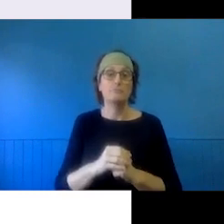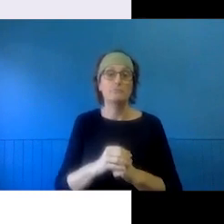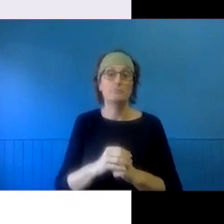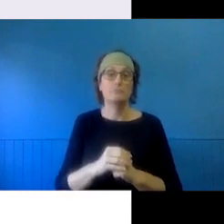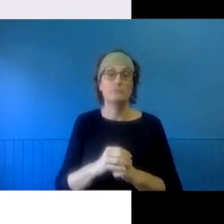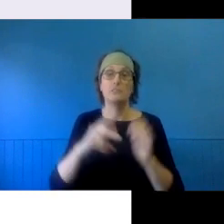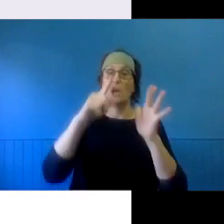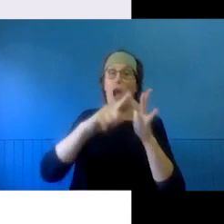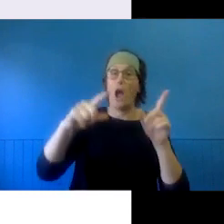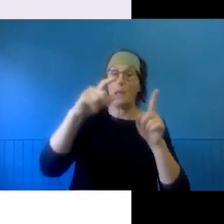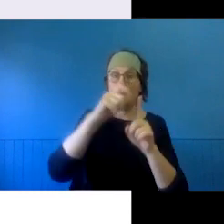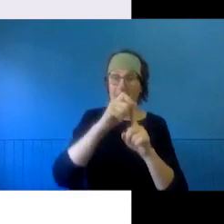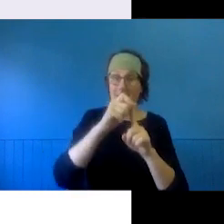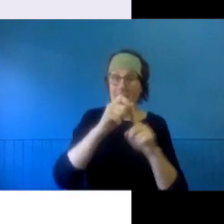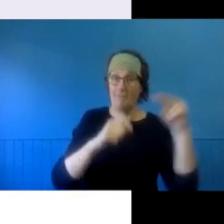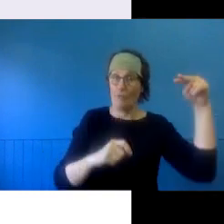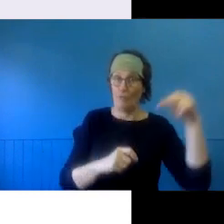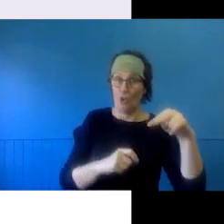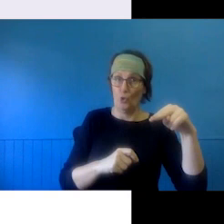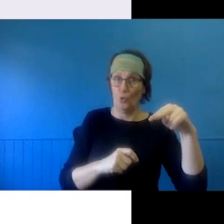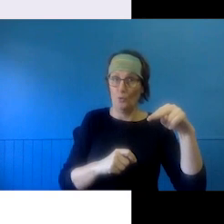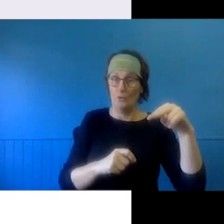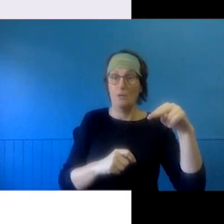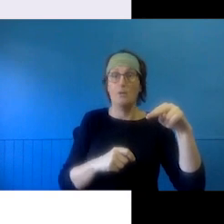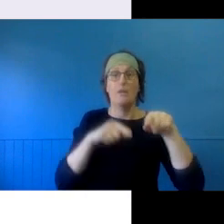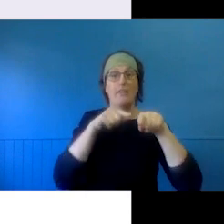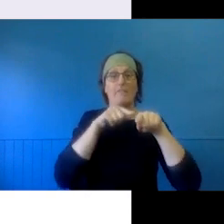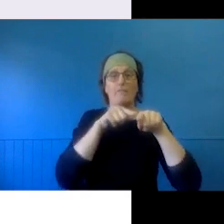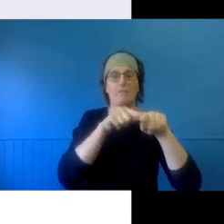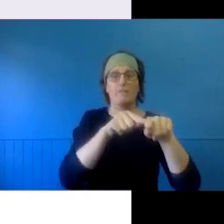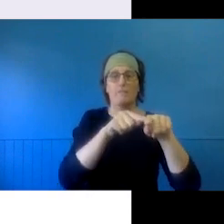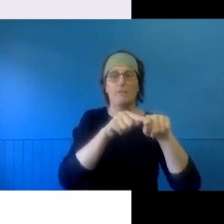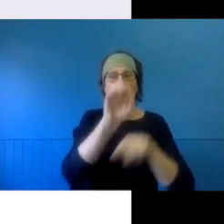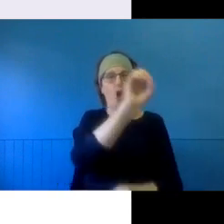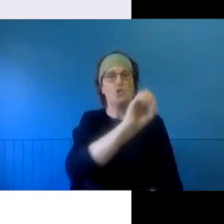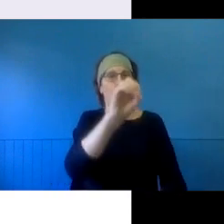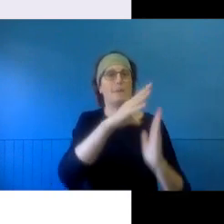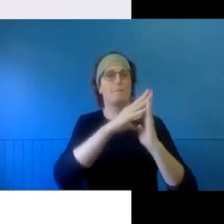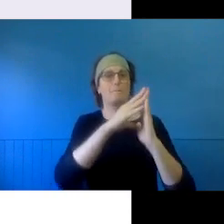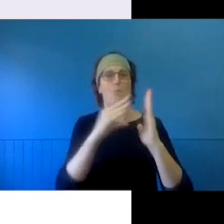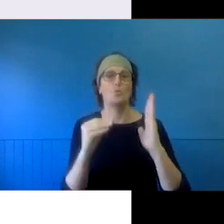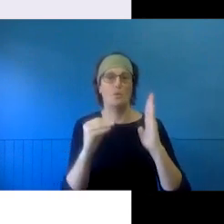approach which responds to a European model of artistic and